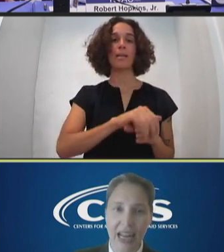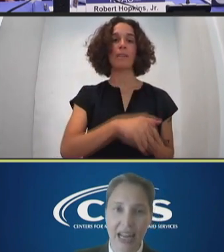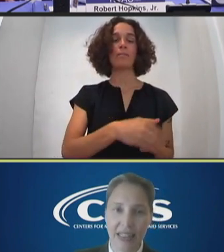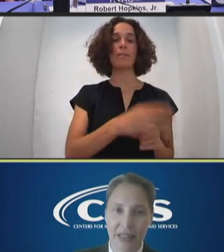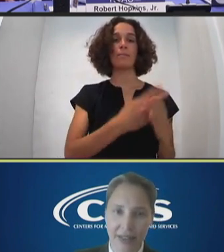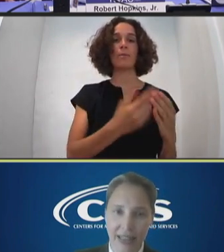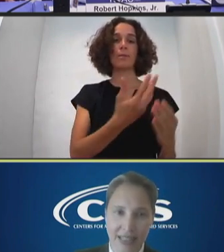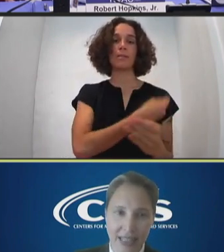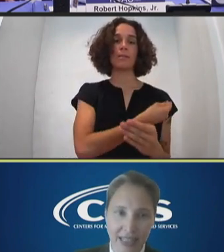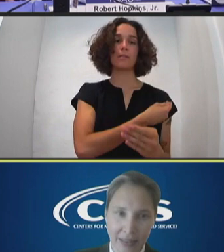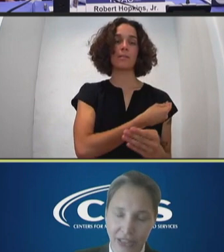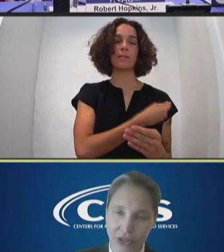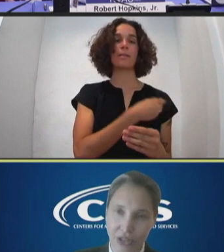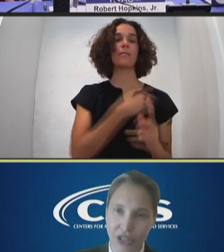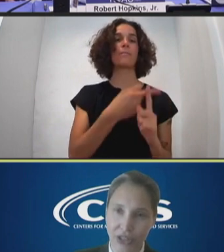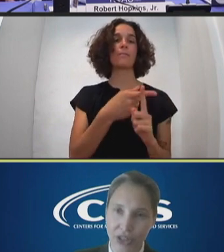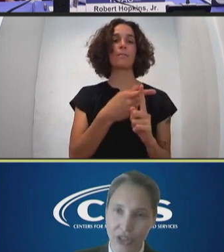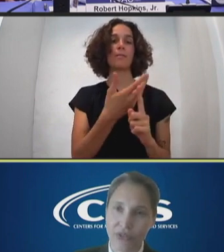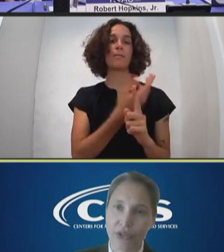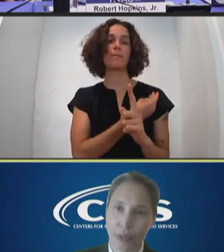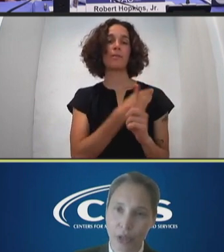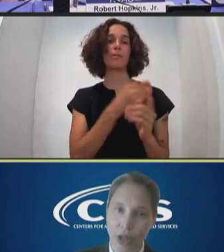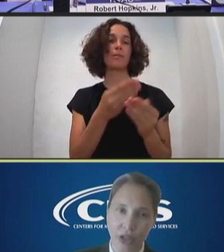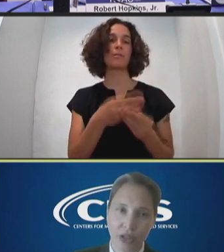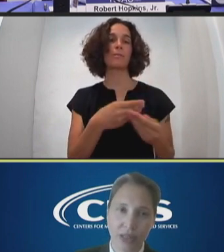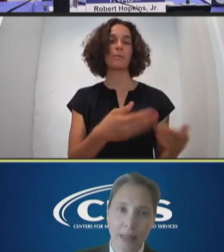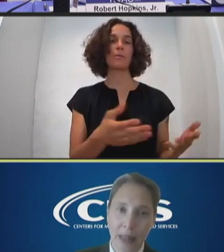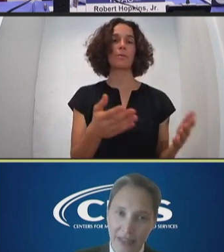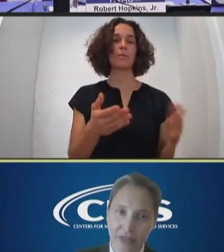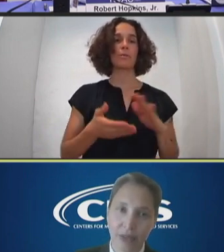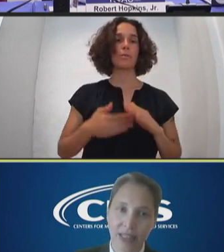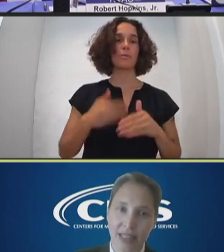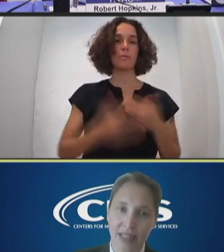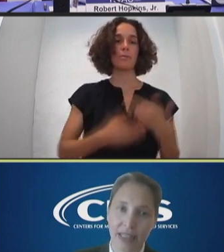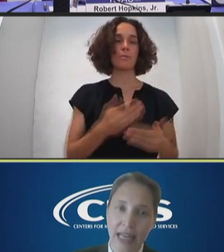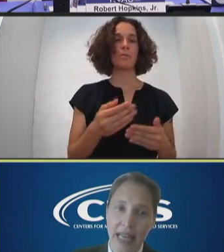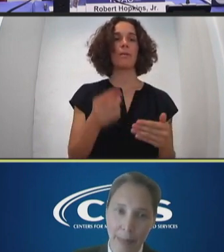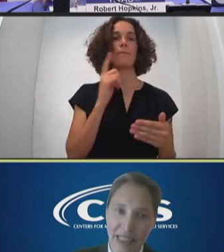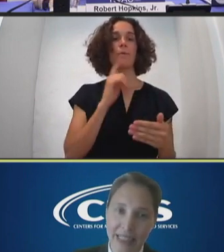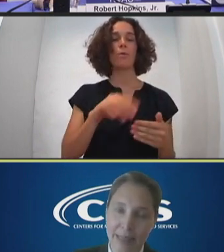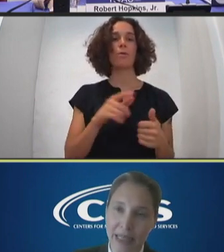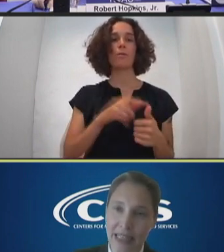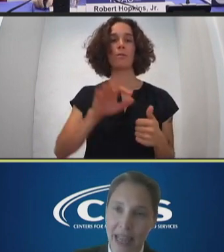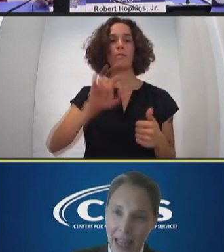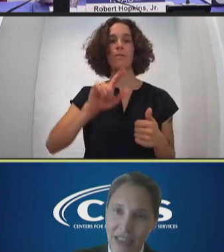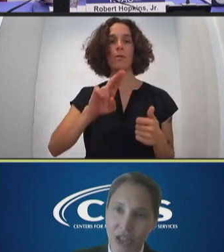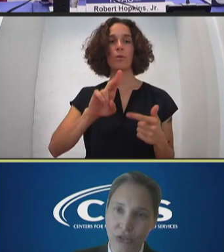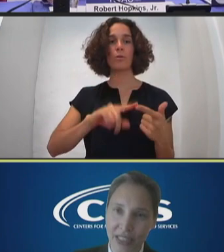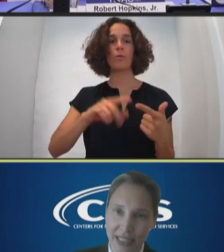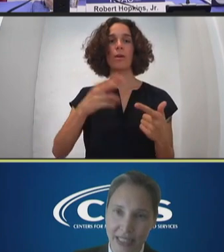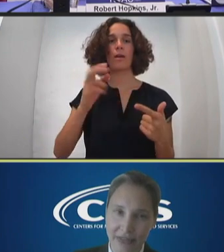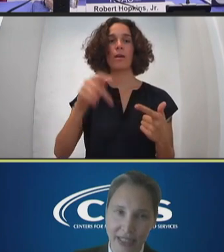and the vaccine administration for pneumococcal, influenza, hepatitis B, and COVID-19 vaccines.